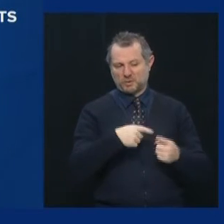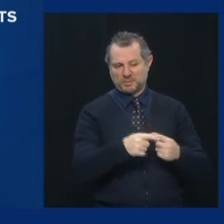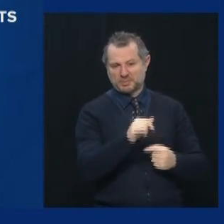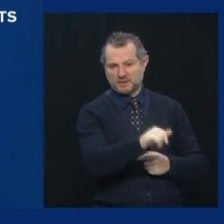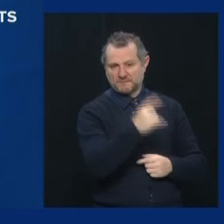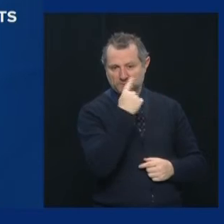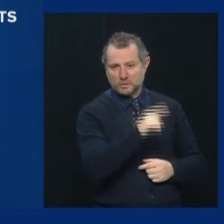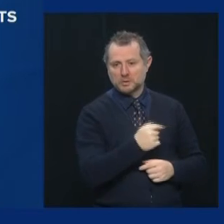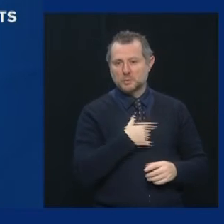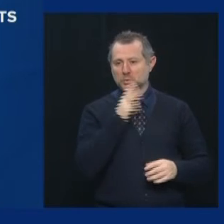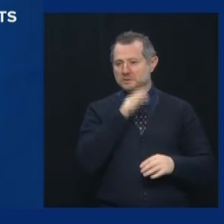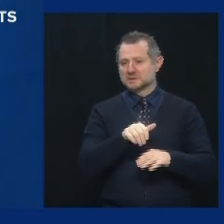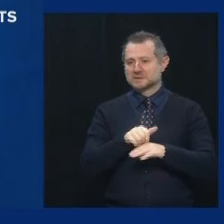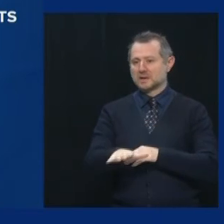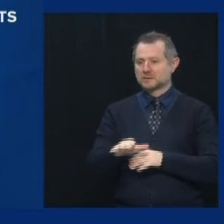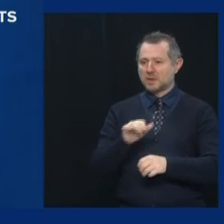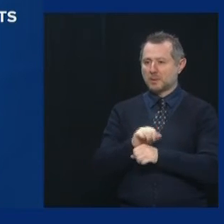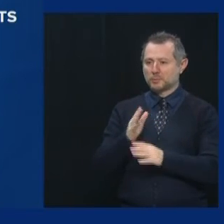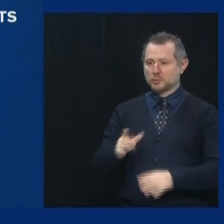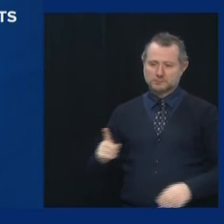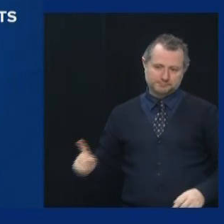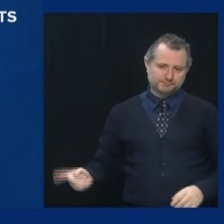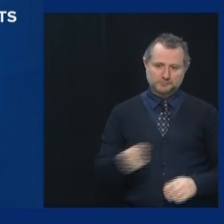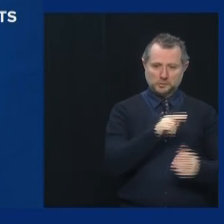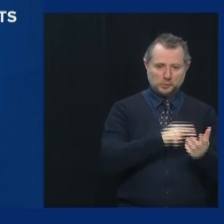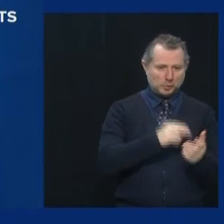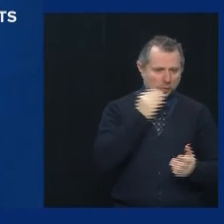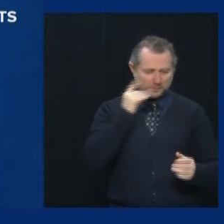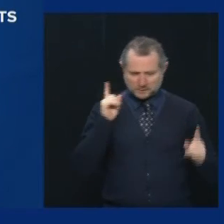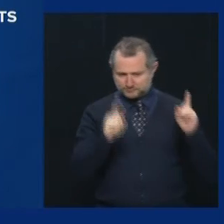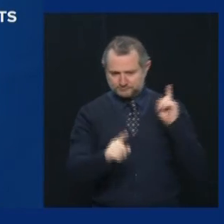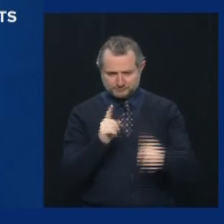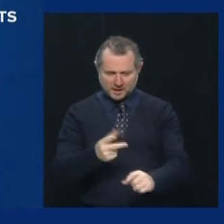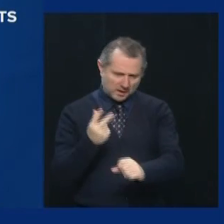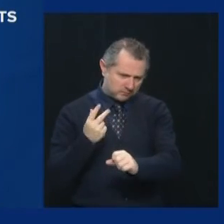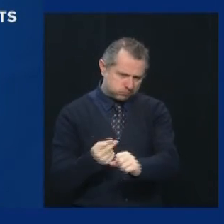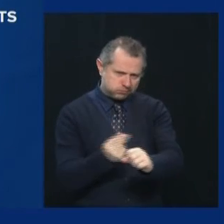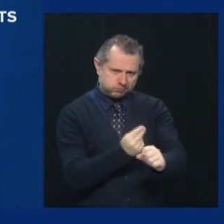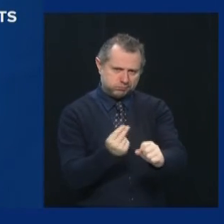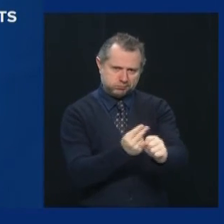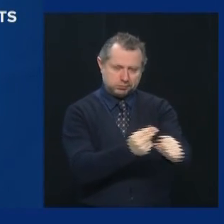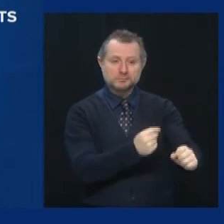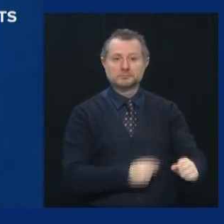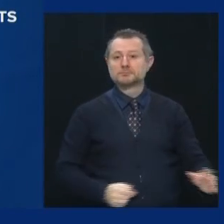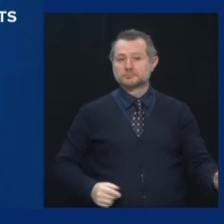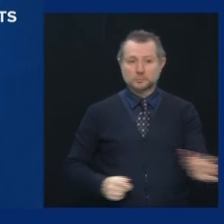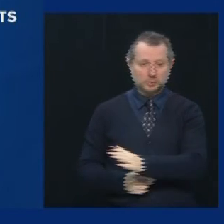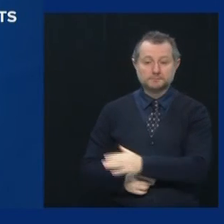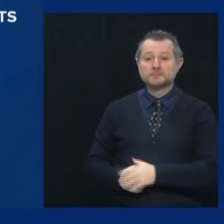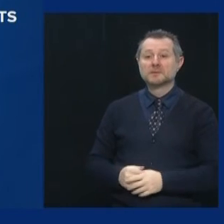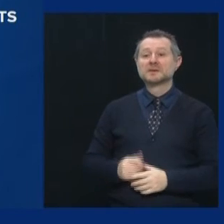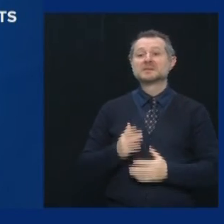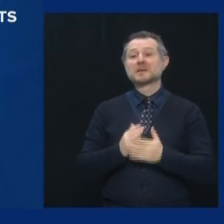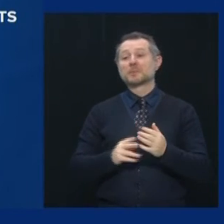THIRD OF THE STAFF.